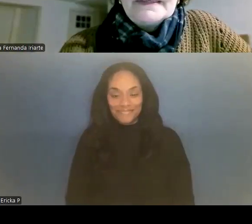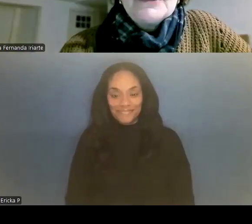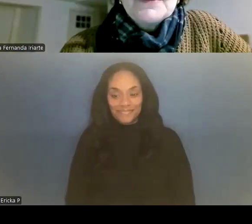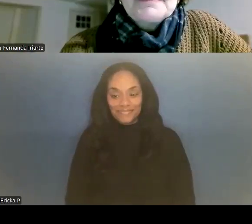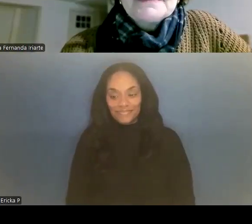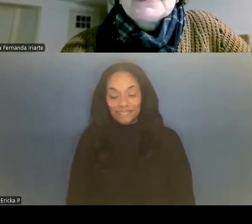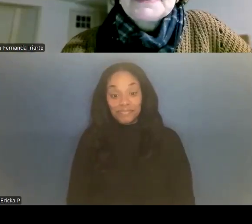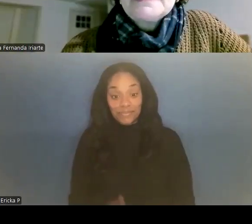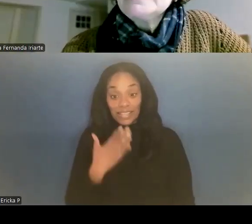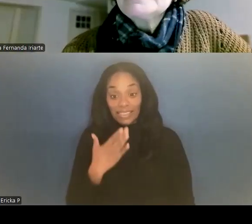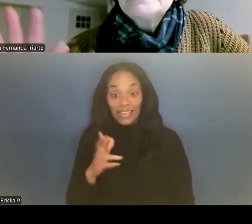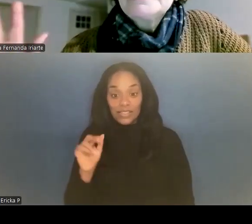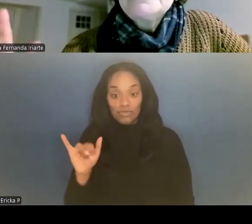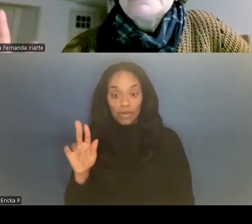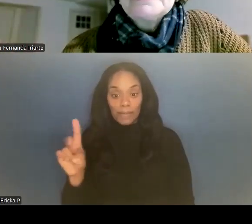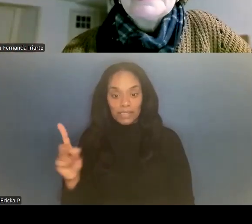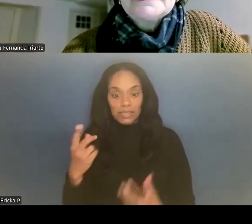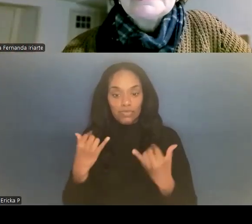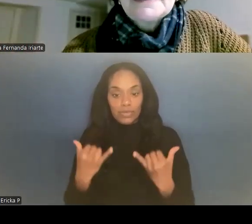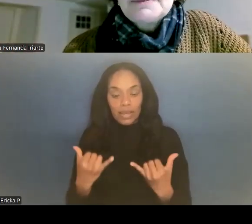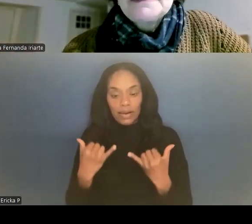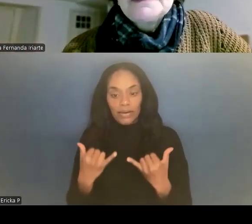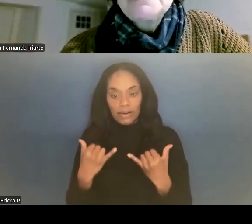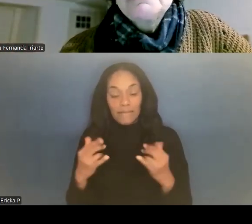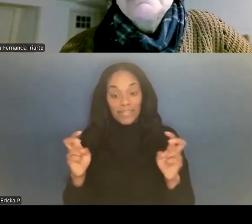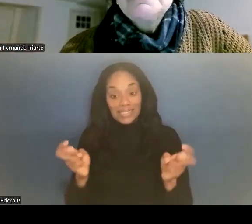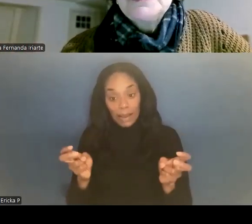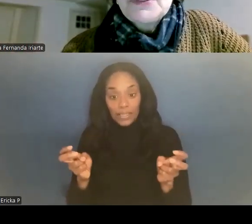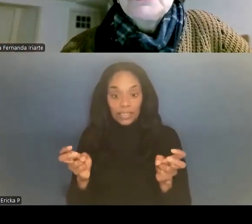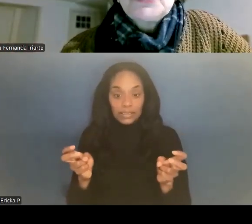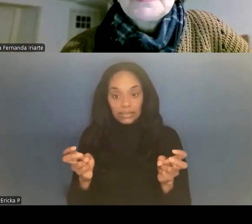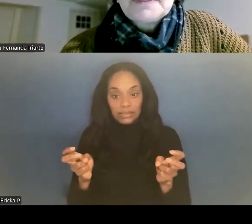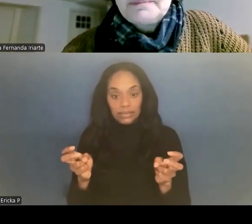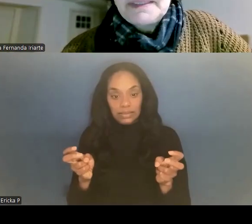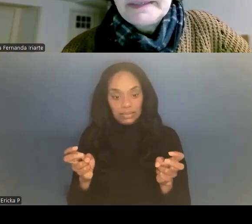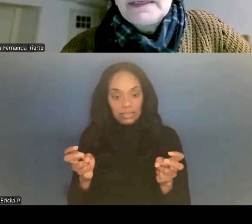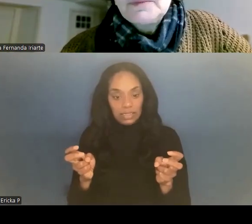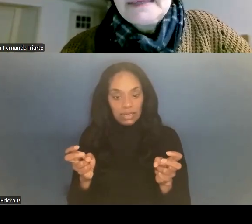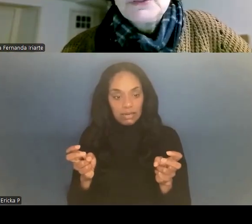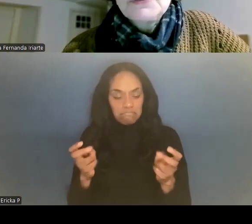Thank you. Raymond. So, tonight's, eve, the, topics as we told you, is about medi-cal waivers.